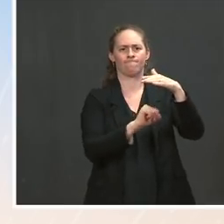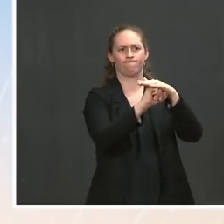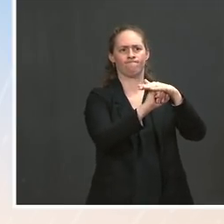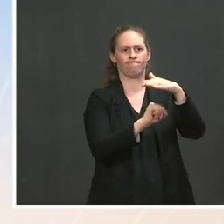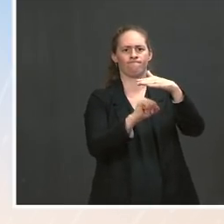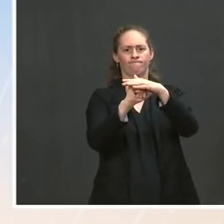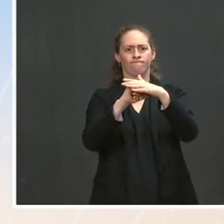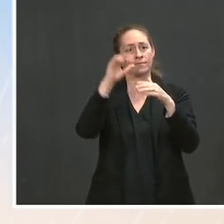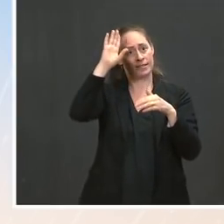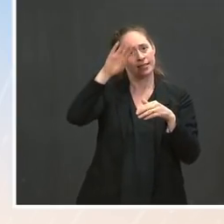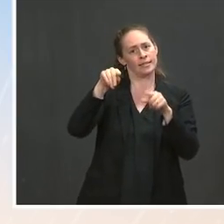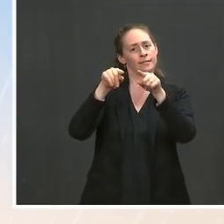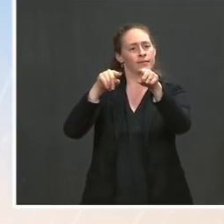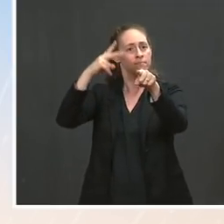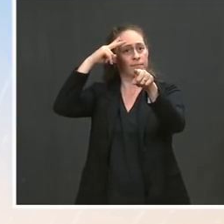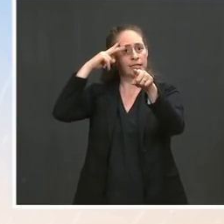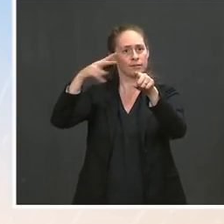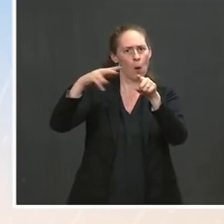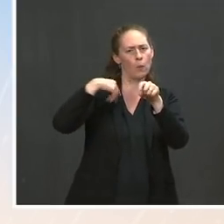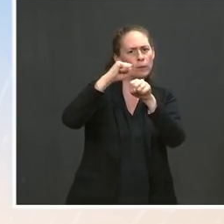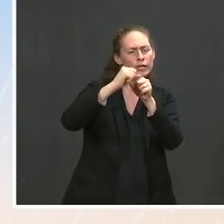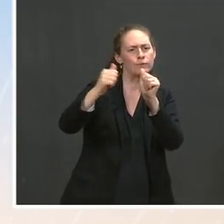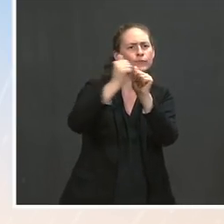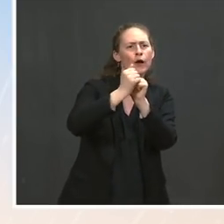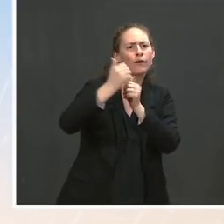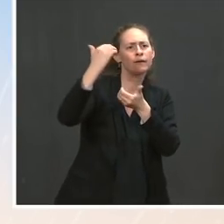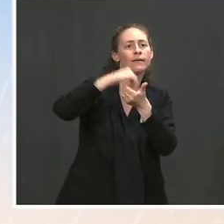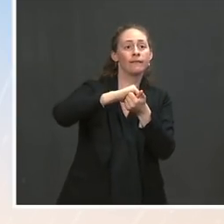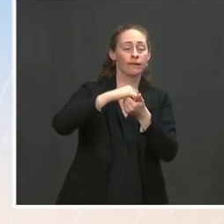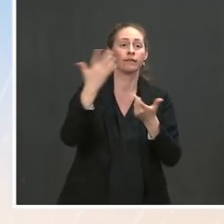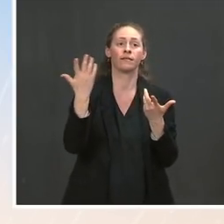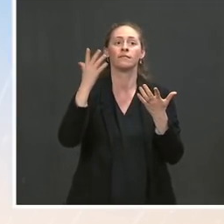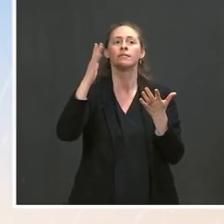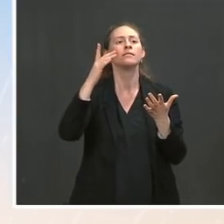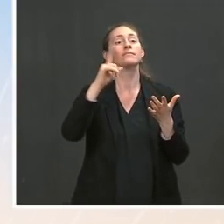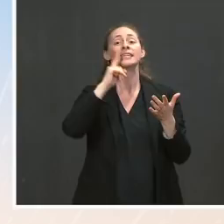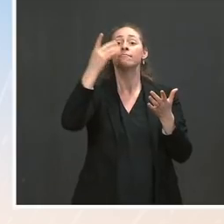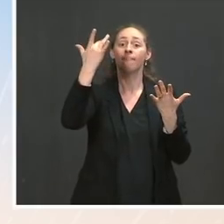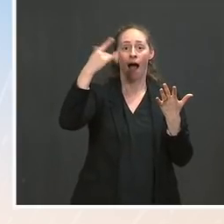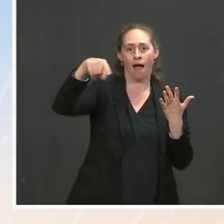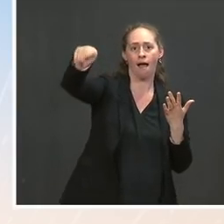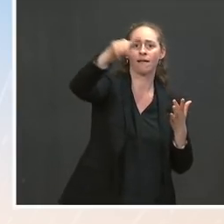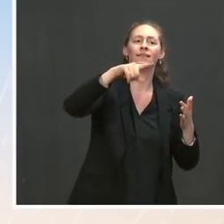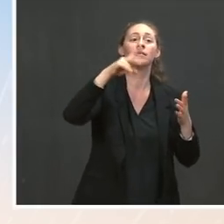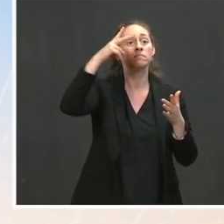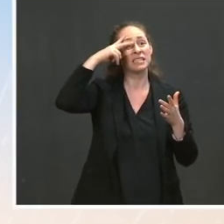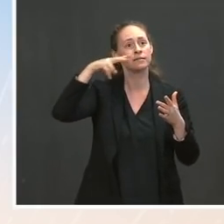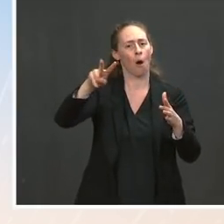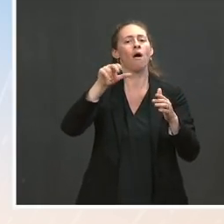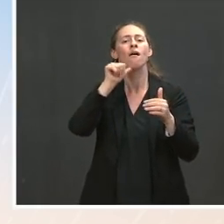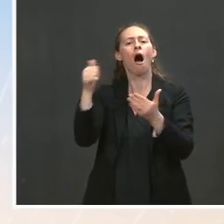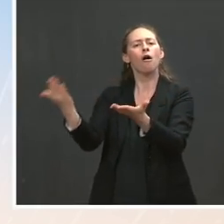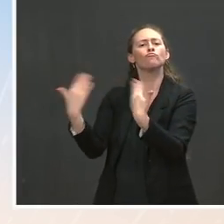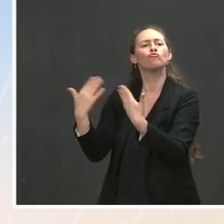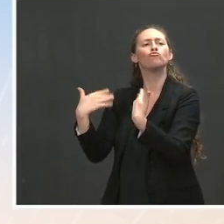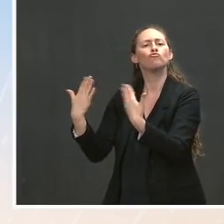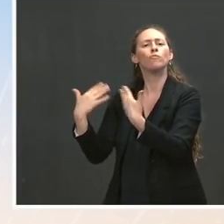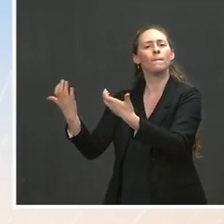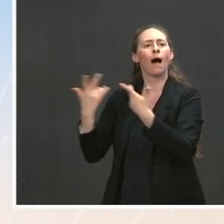And they are not in a position to accept and take the families that they have in the past. So that's part of the diplomatic discussions that we're having.